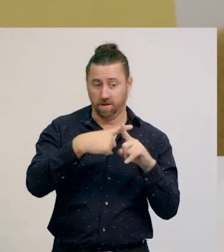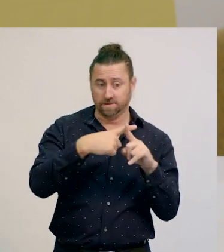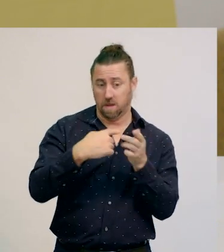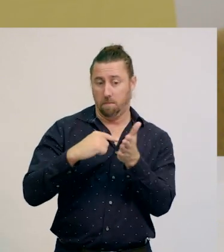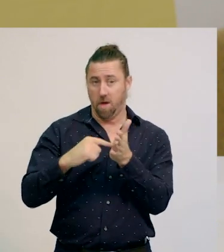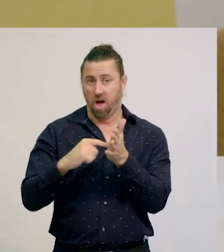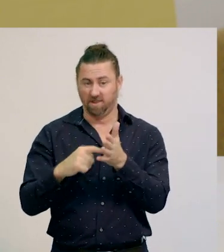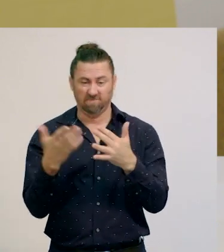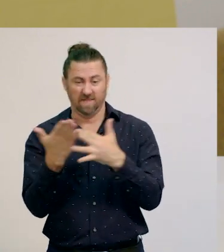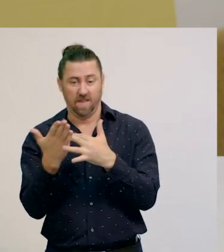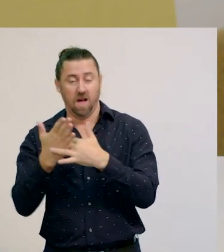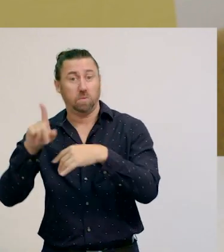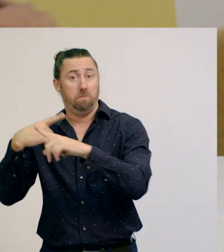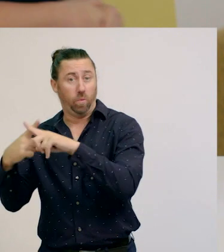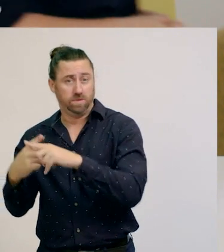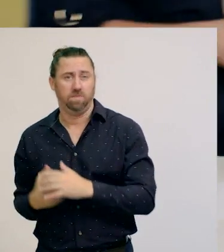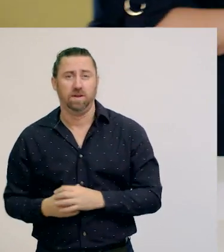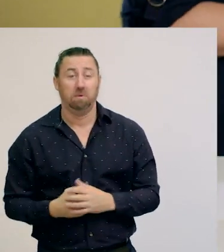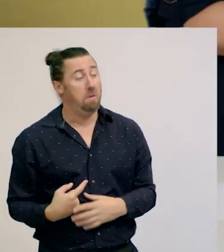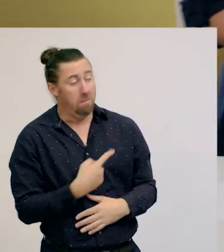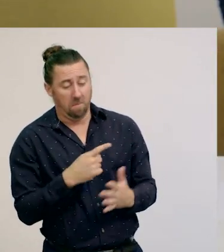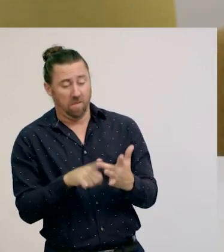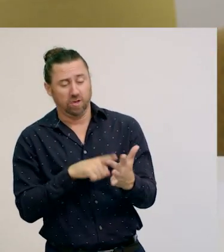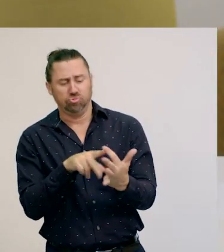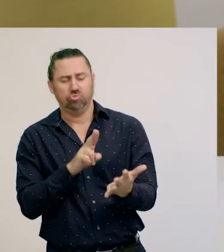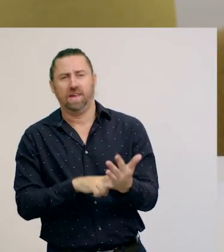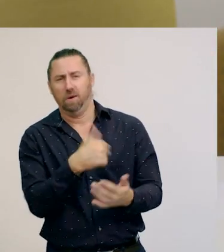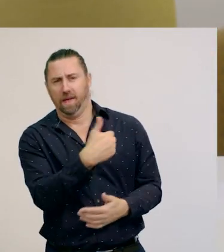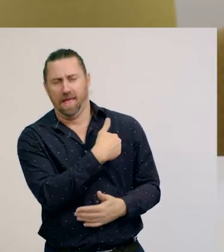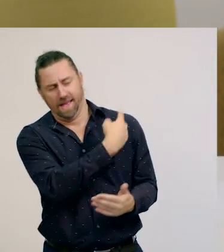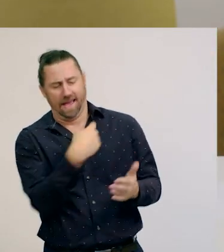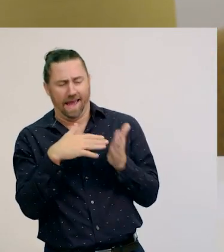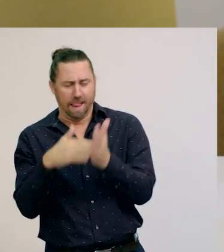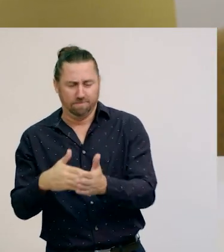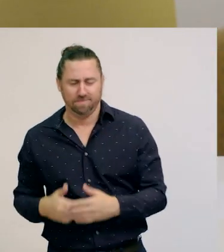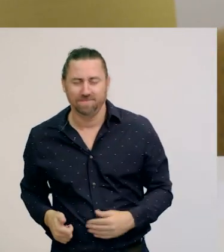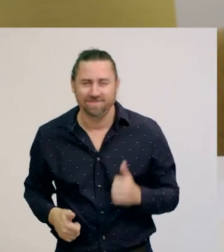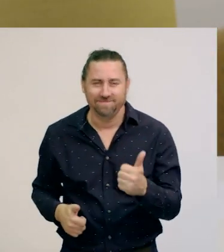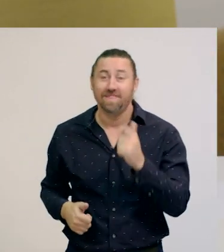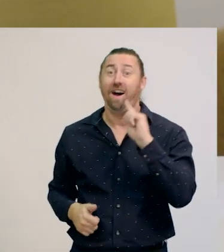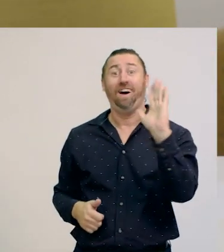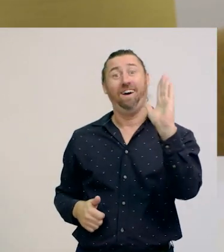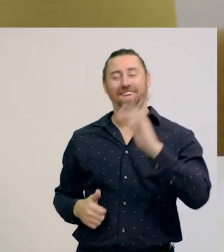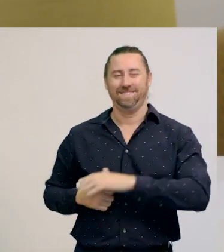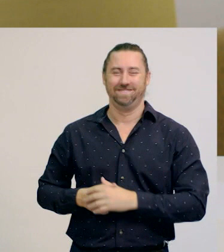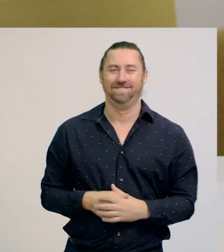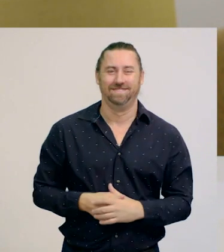This is Jen, and she's going to help us out today. Hi everyone. Hi Jen.